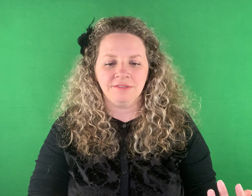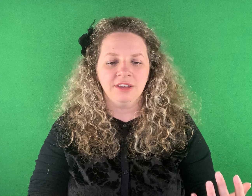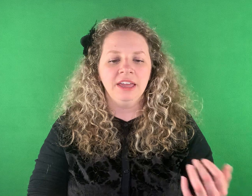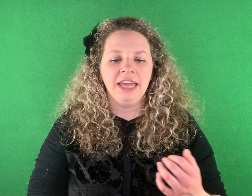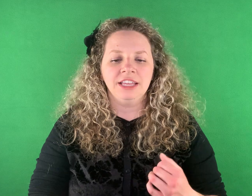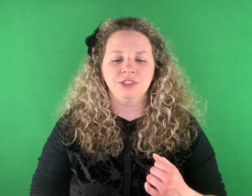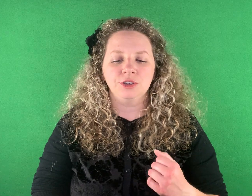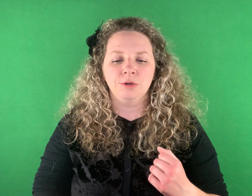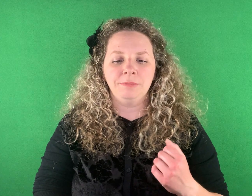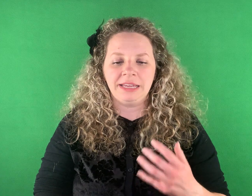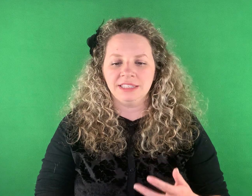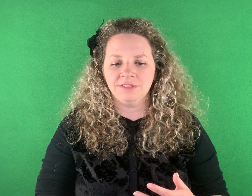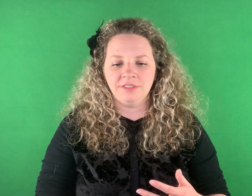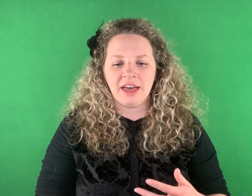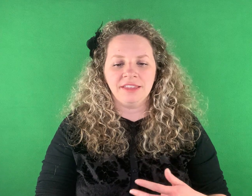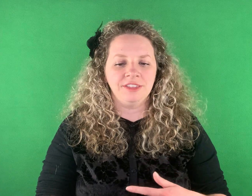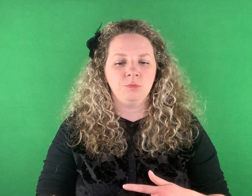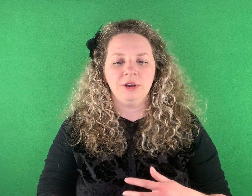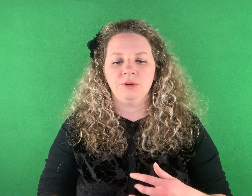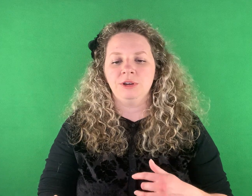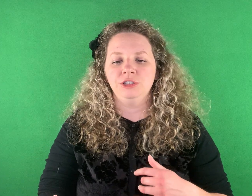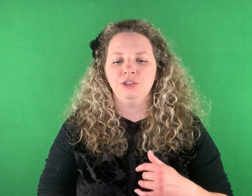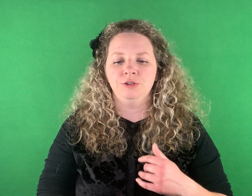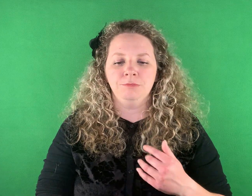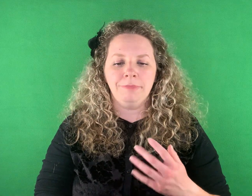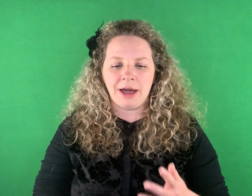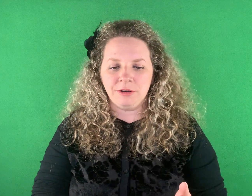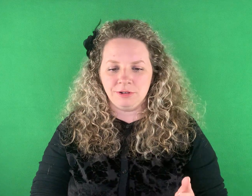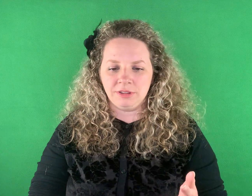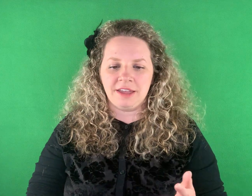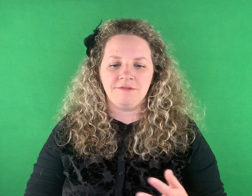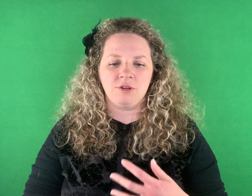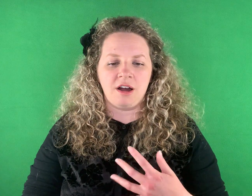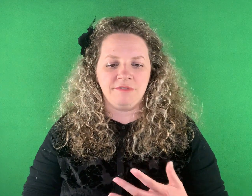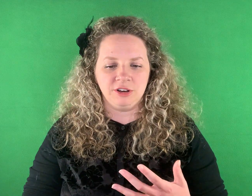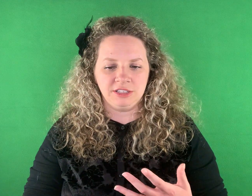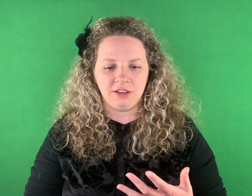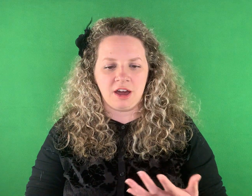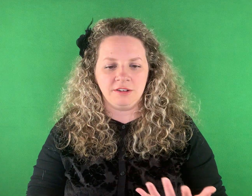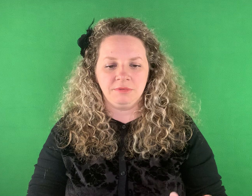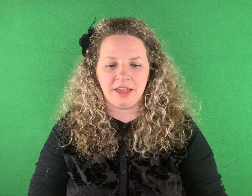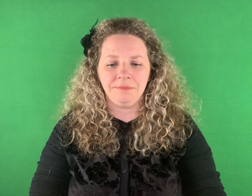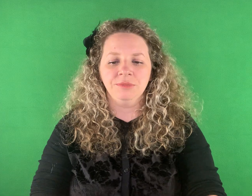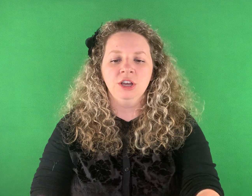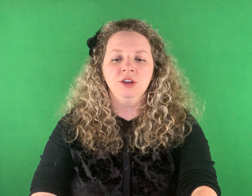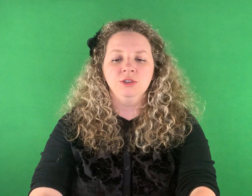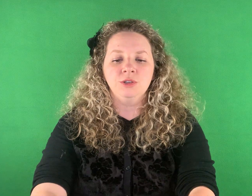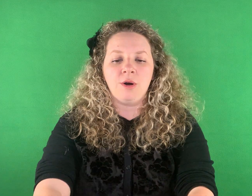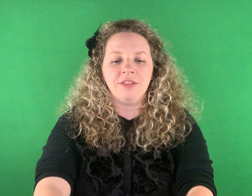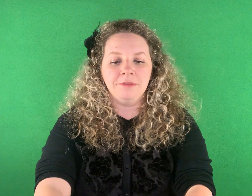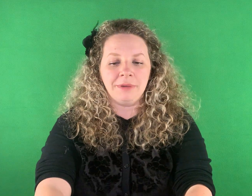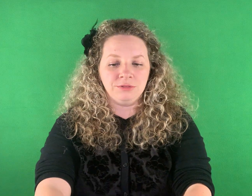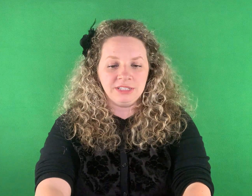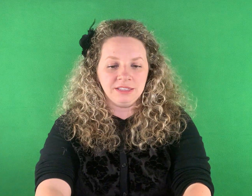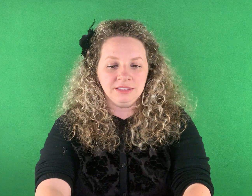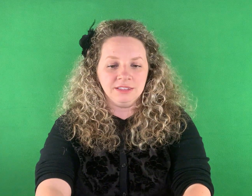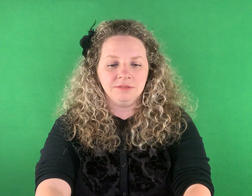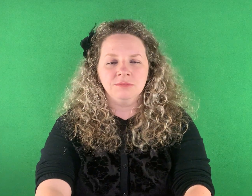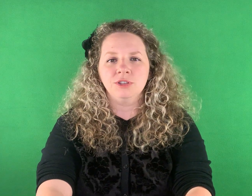and we bow our life to Him. So: MOUNTAINS = peaks, best parts. I’m choosing meaning, not literal mountains. So: